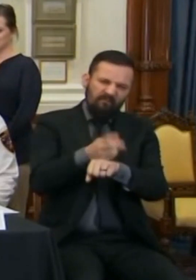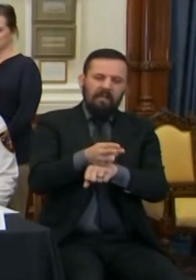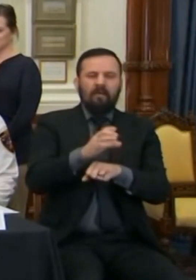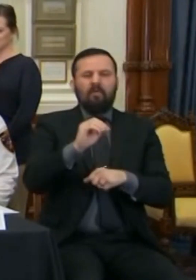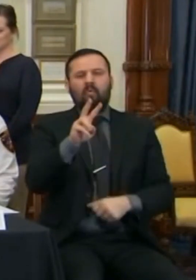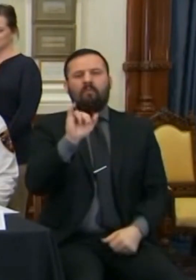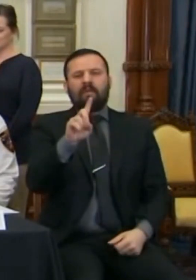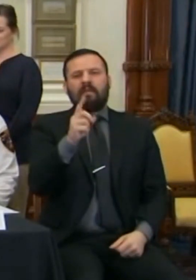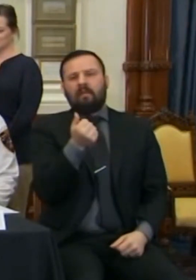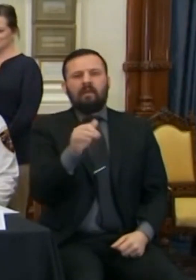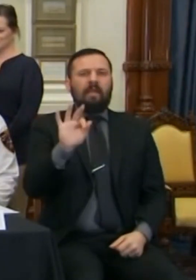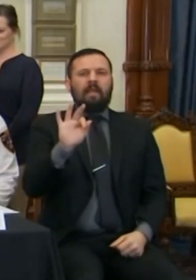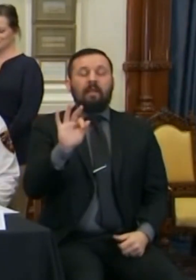next I like to have